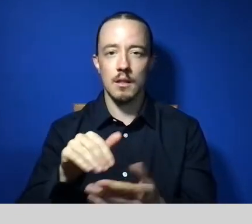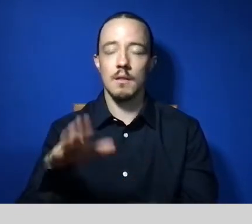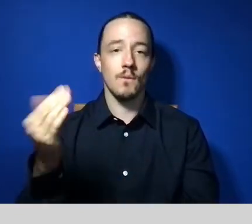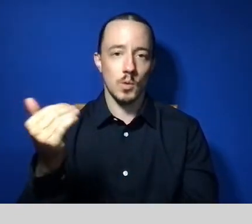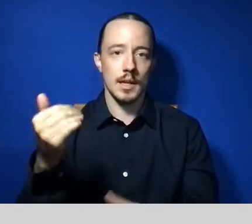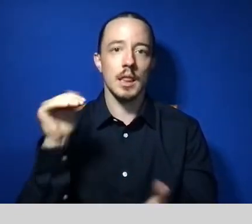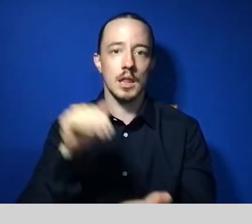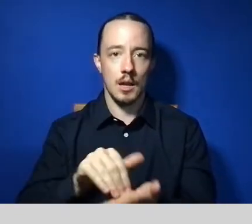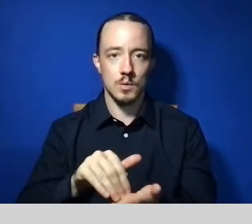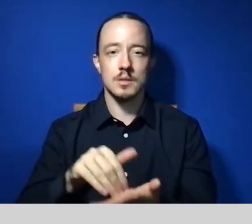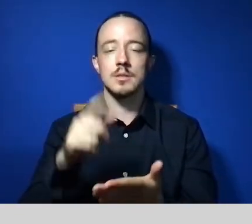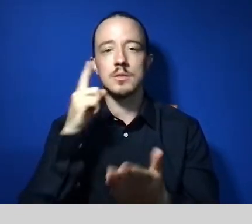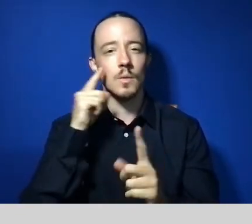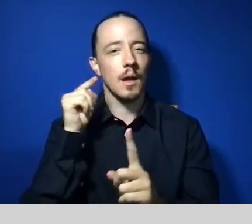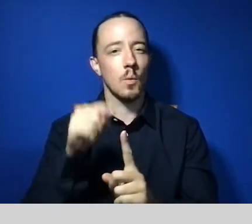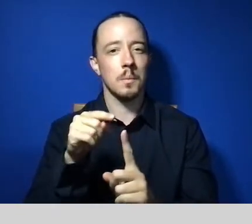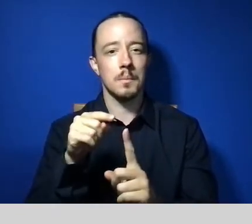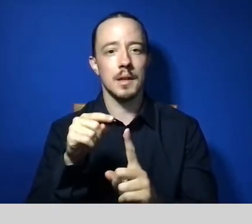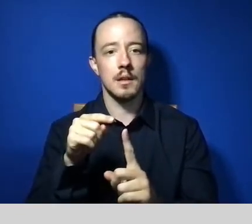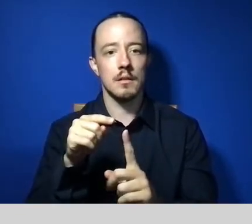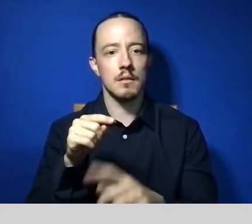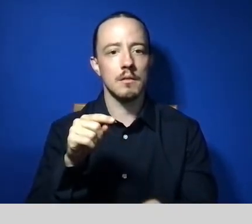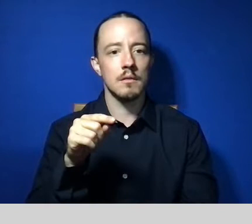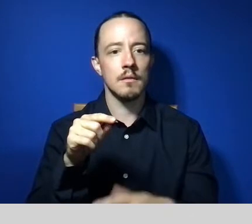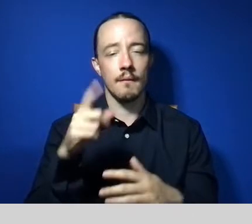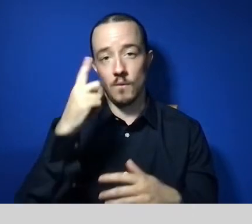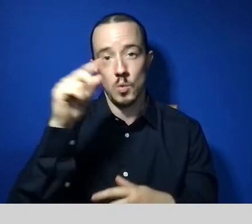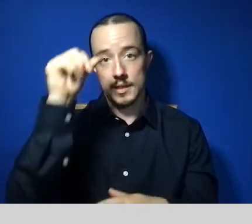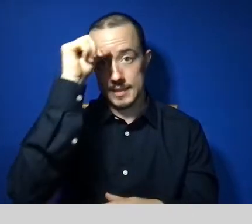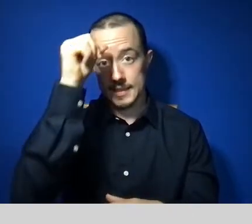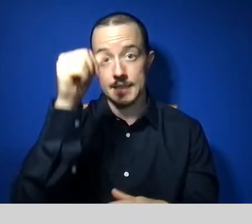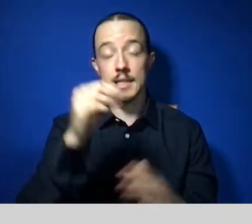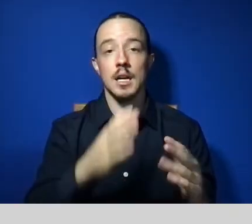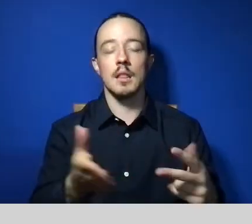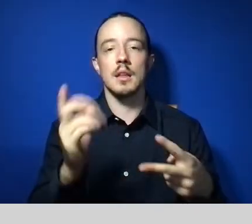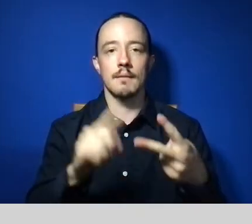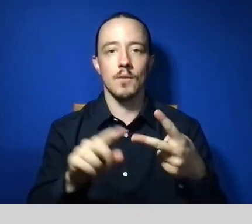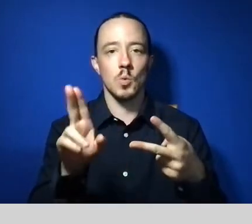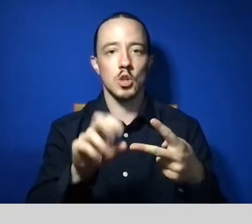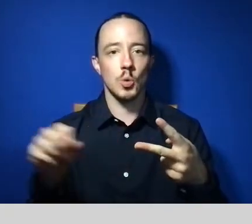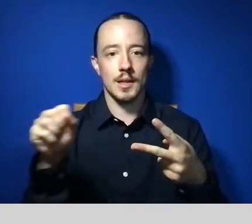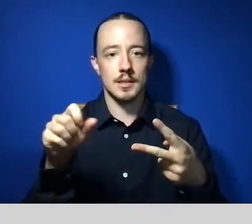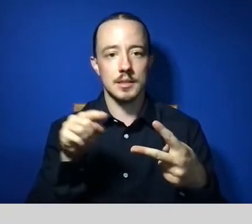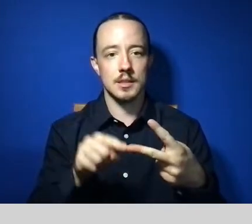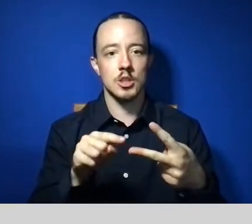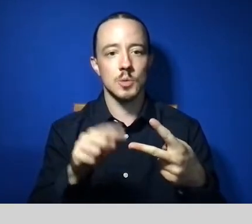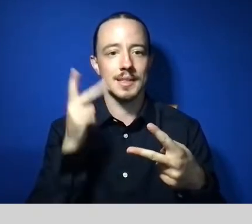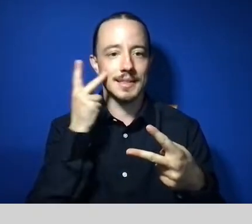And this will be likely for the, uhm India. And then for the US,